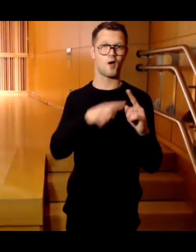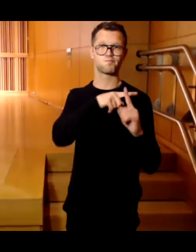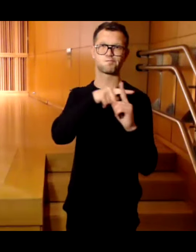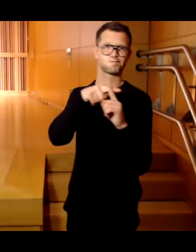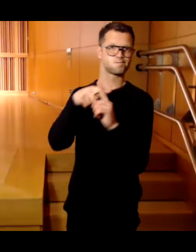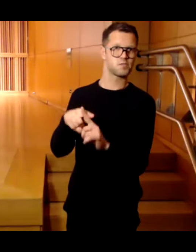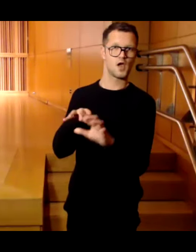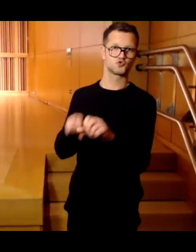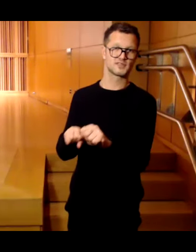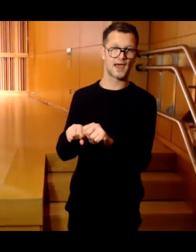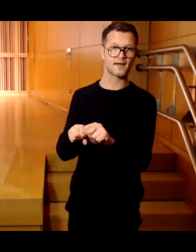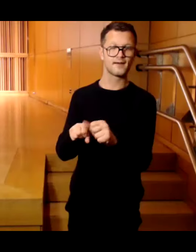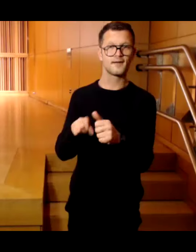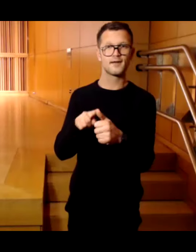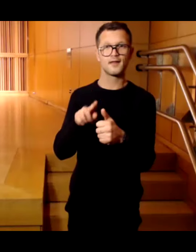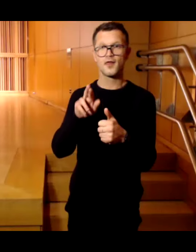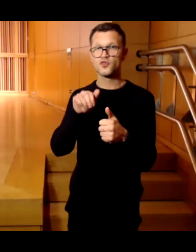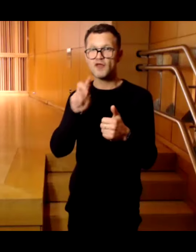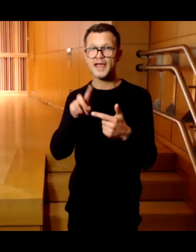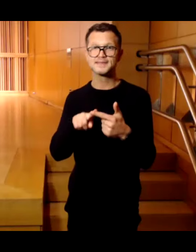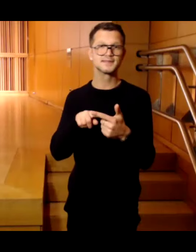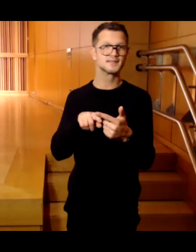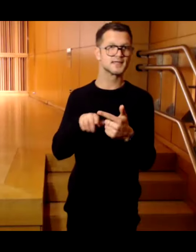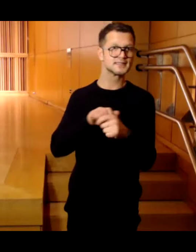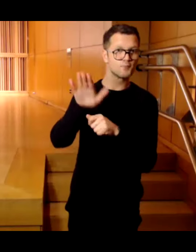the raids, the deportations, the deployments, the firings, the.